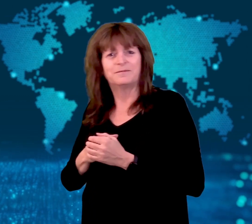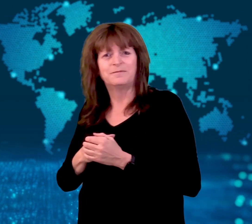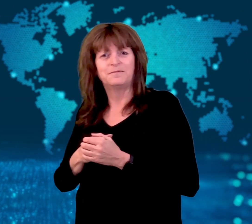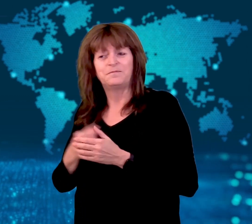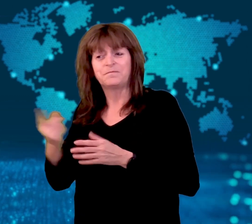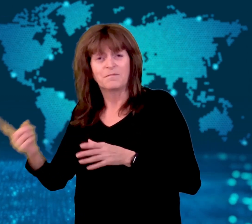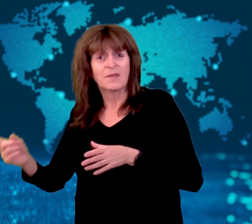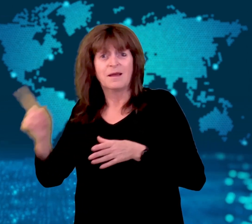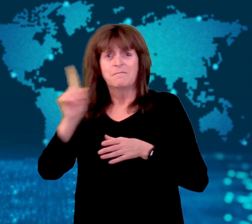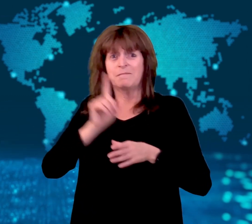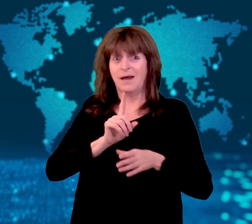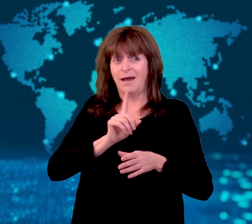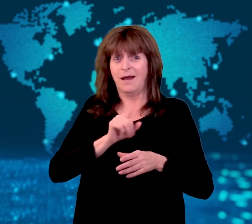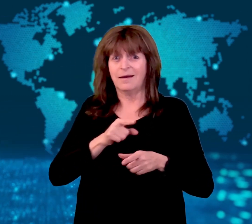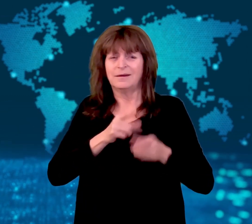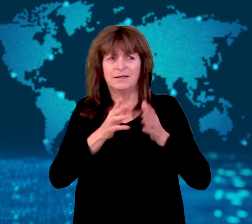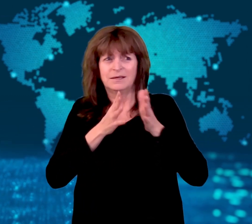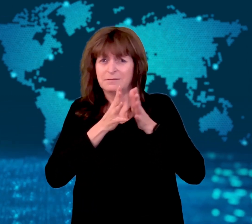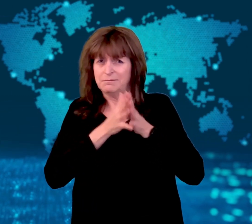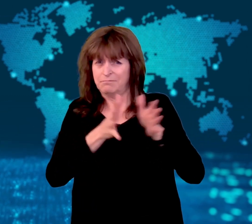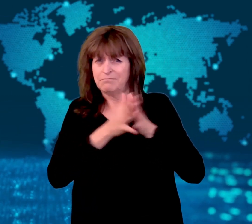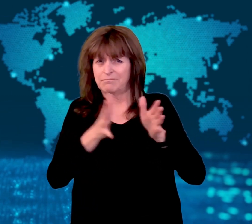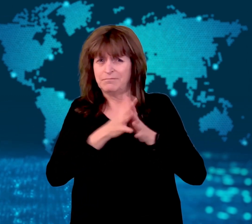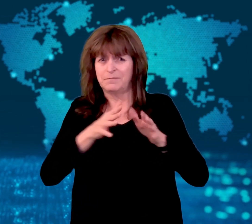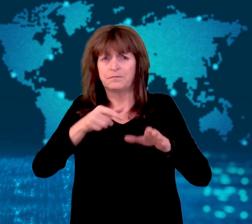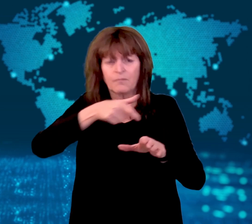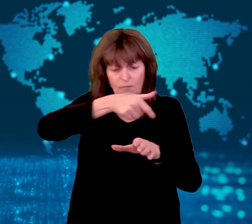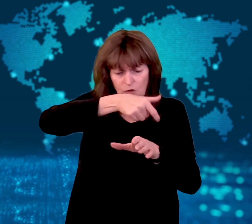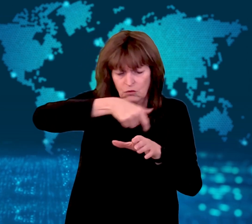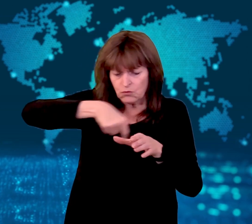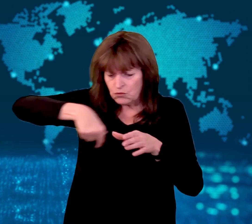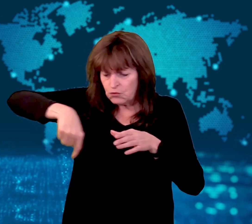or opening, just above the waves.